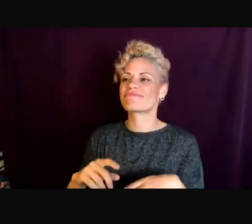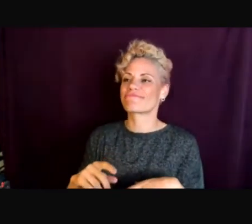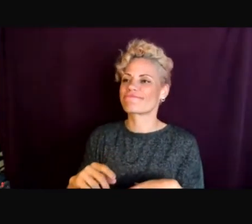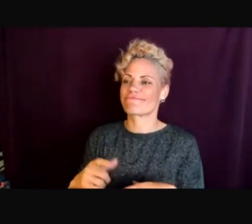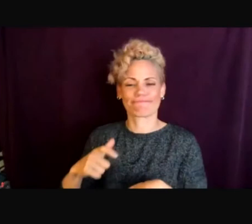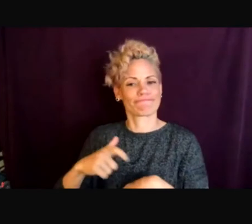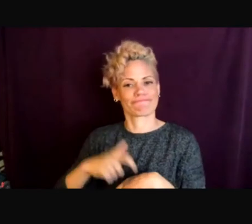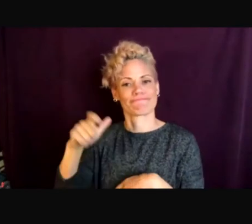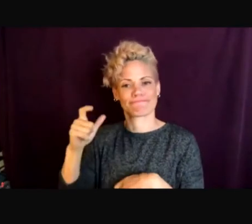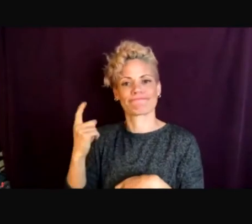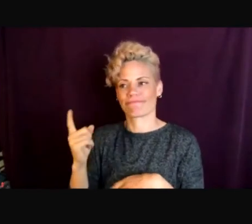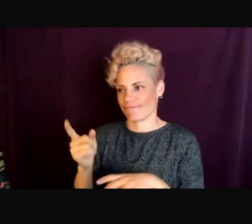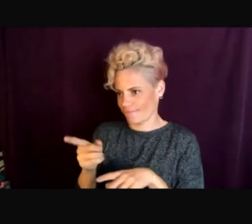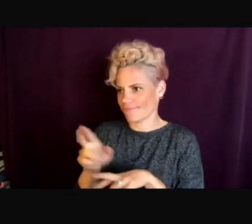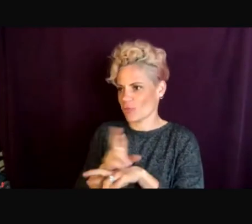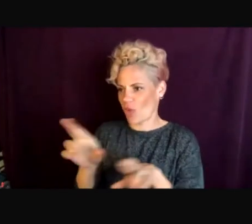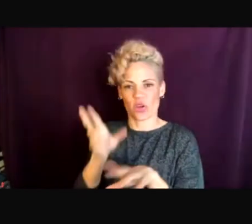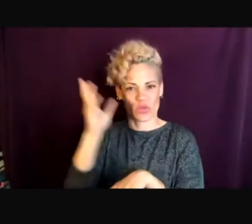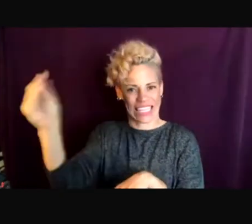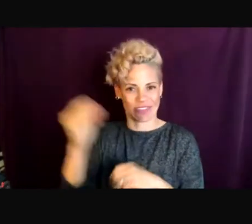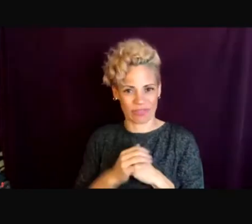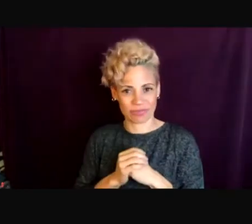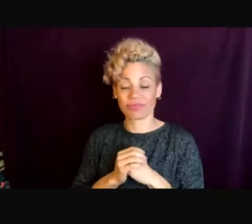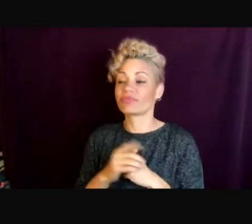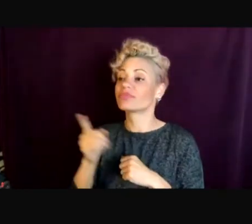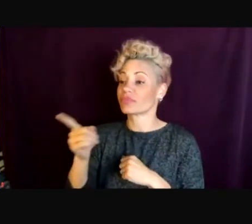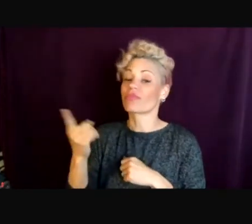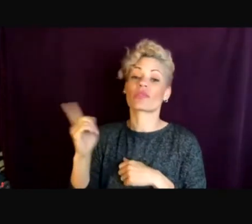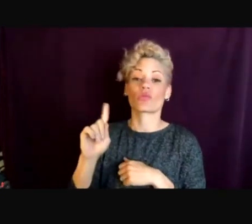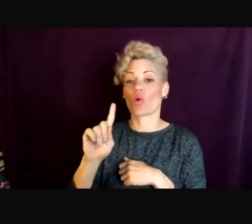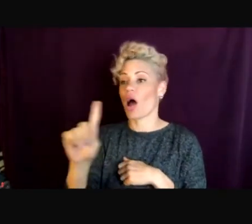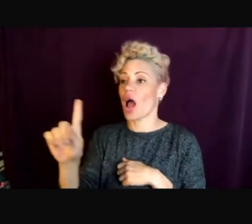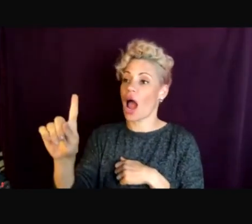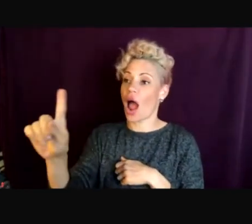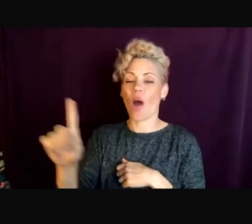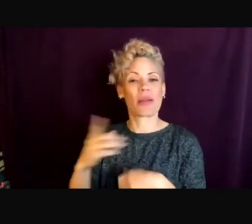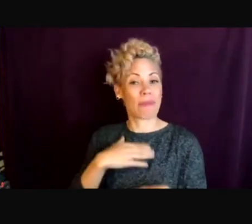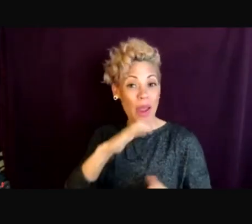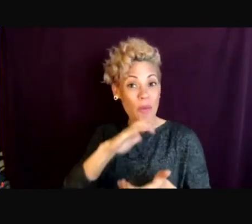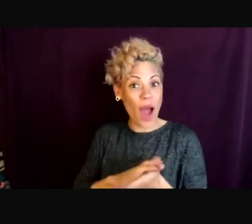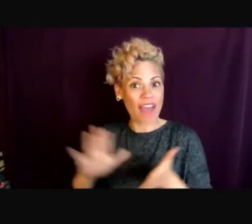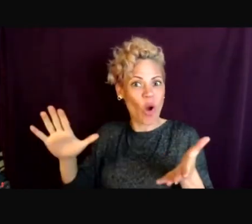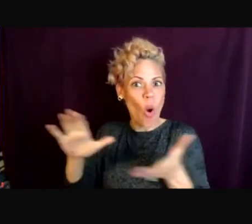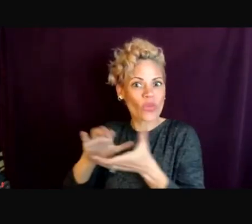So as he was walking out, he was holding my wife's hand, got to the door,